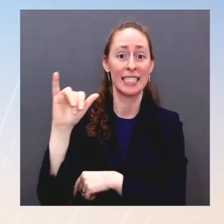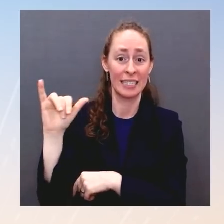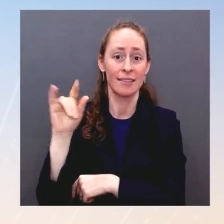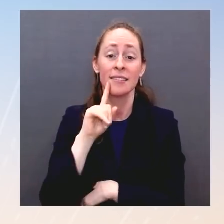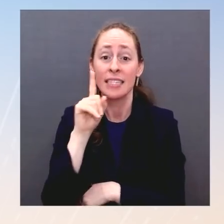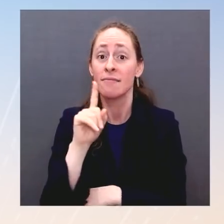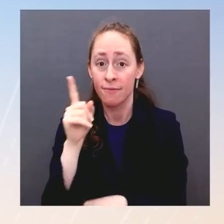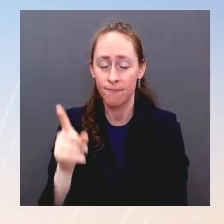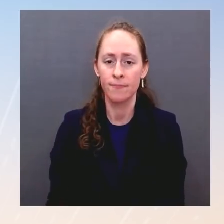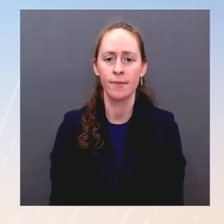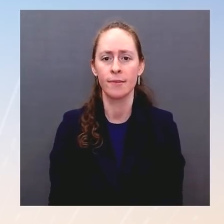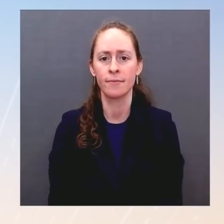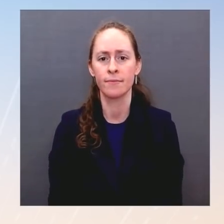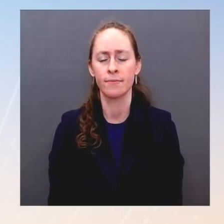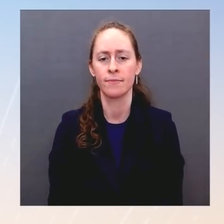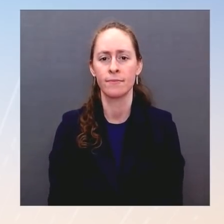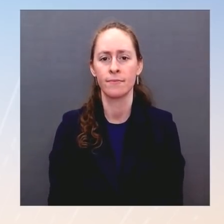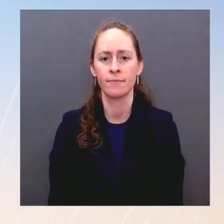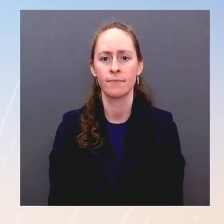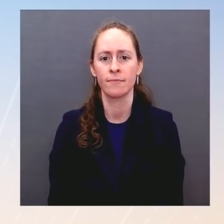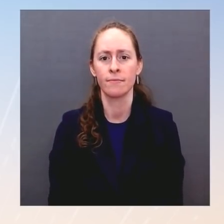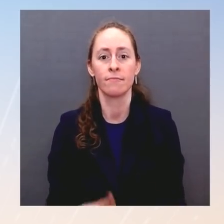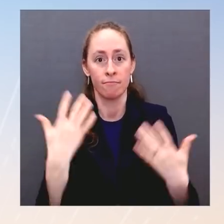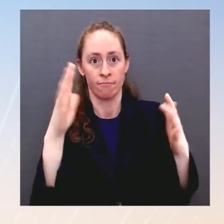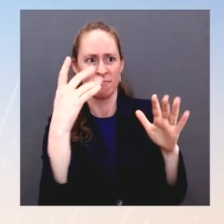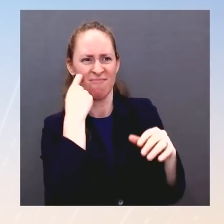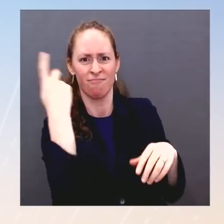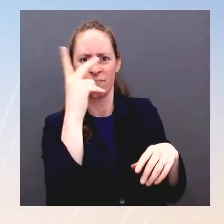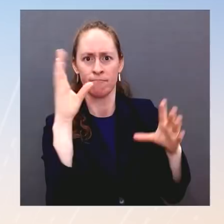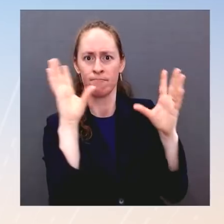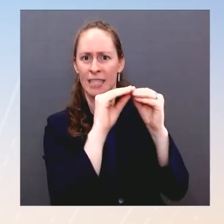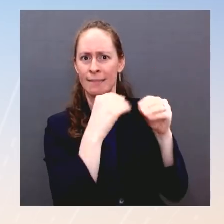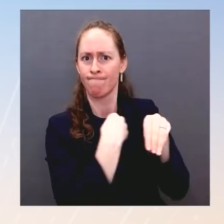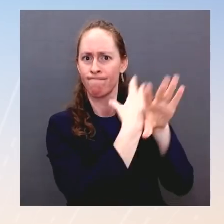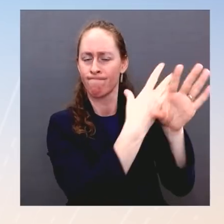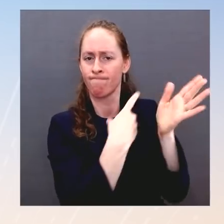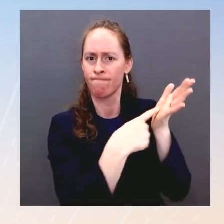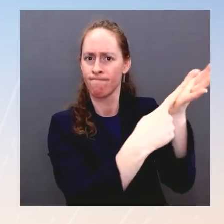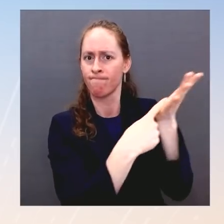And we are in very close touch, from our national security team, with members of his team as well.